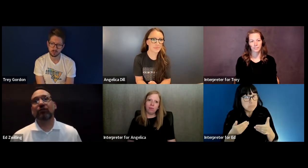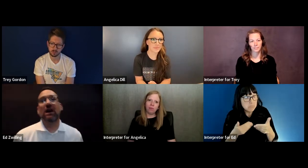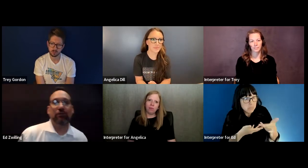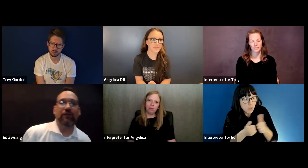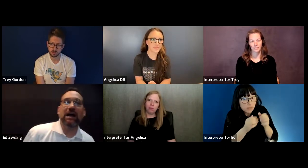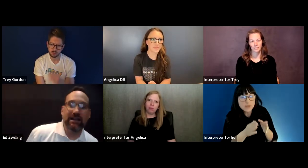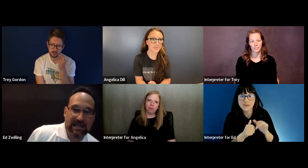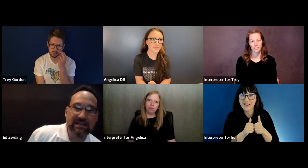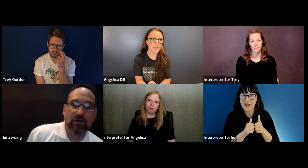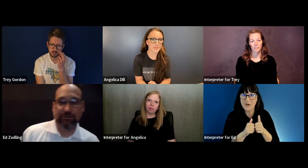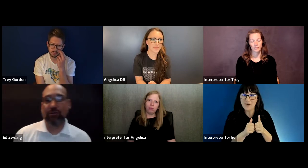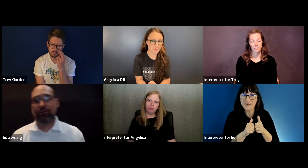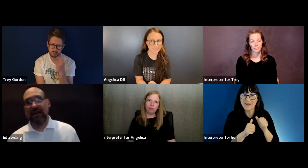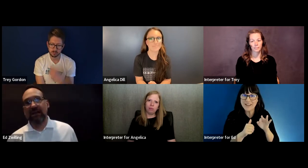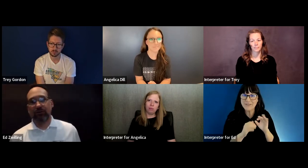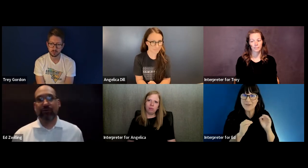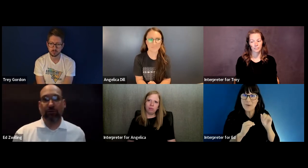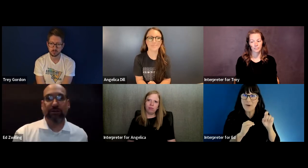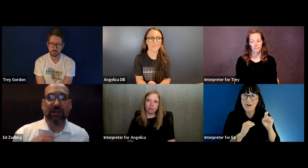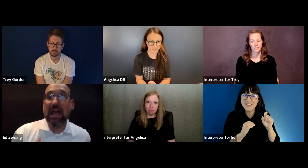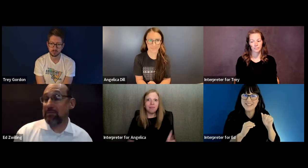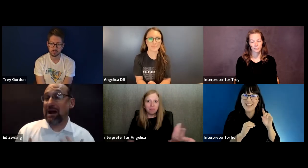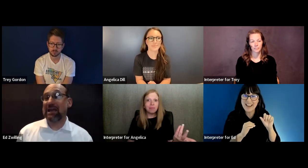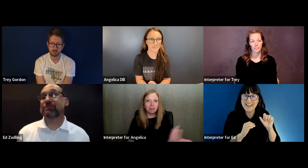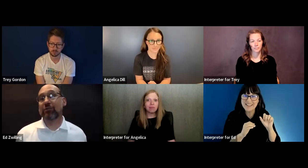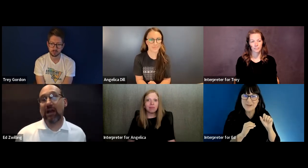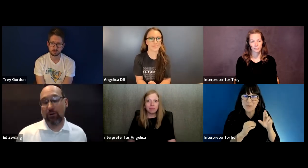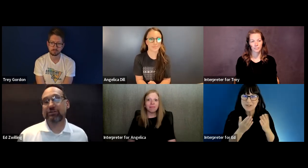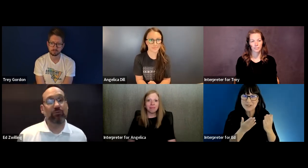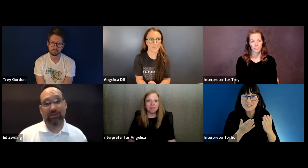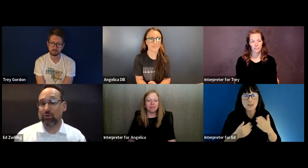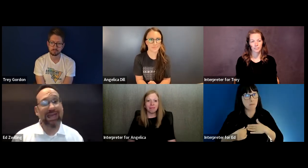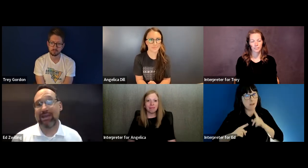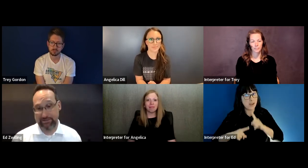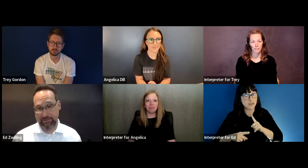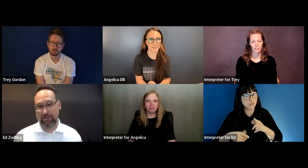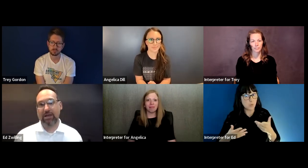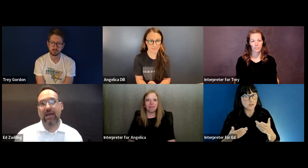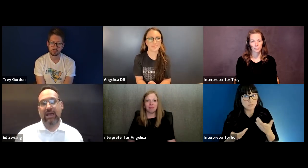not providing any auxiliary aid or service and my answer to that question would be you can't and